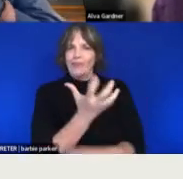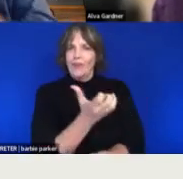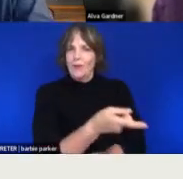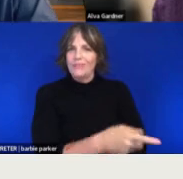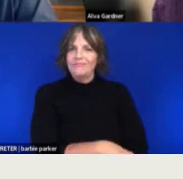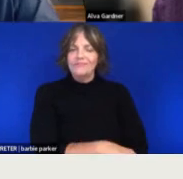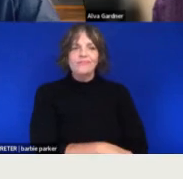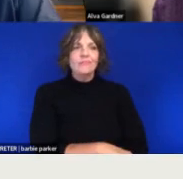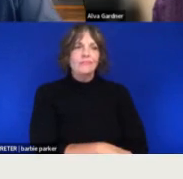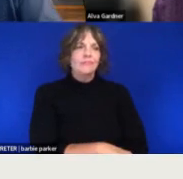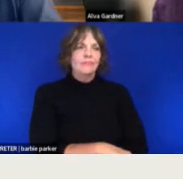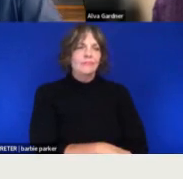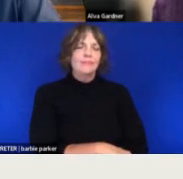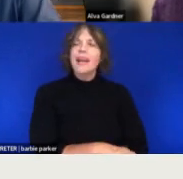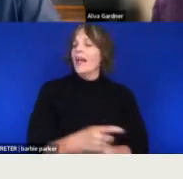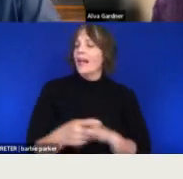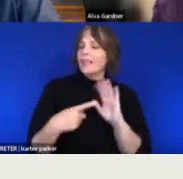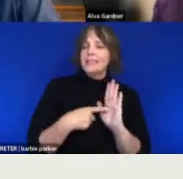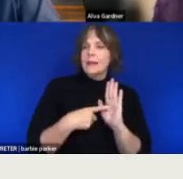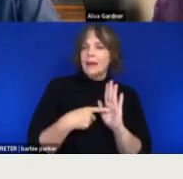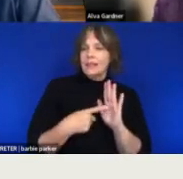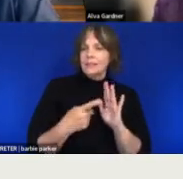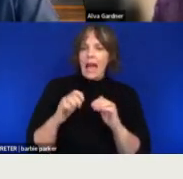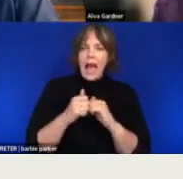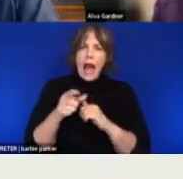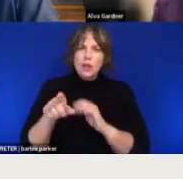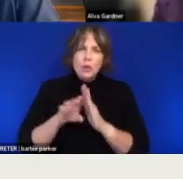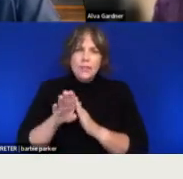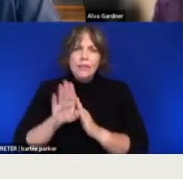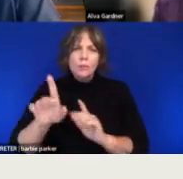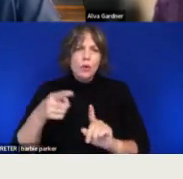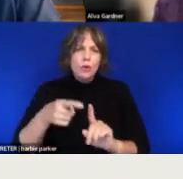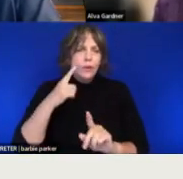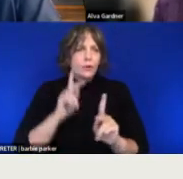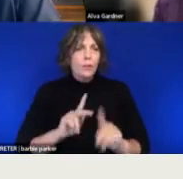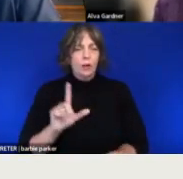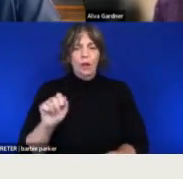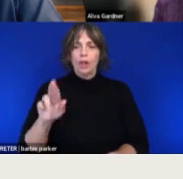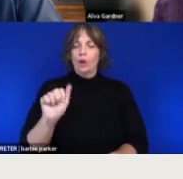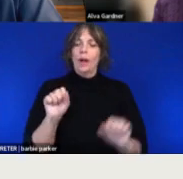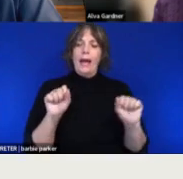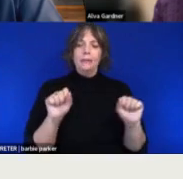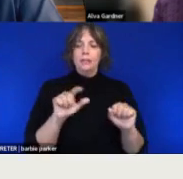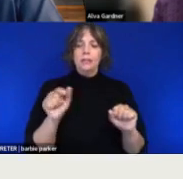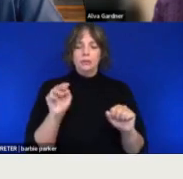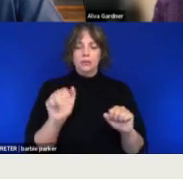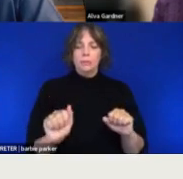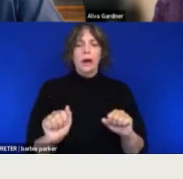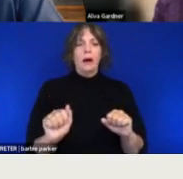think about how you develop your goals for folks. Laura exercises in the Zumba class at the YMCA so she meets new friends and